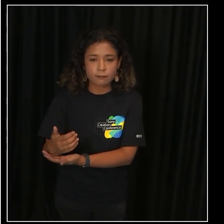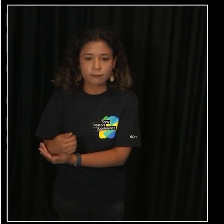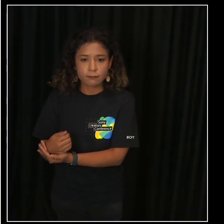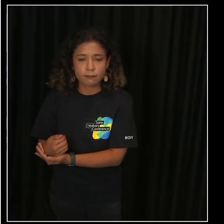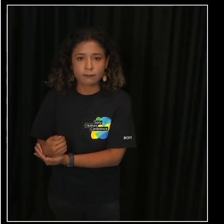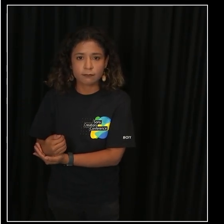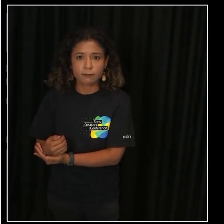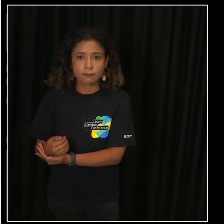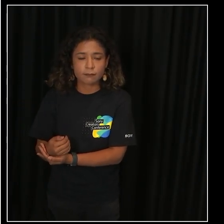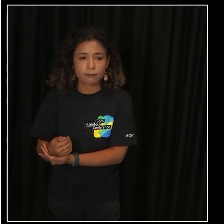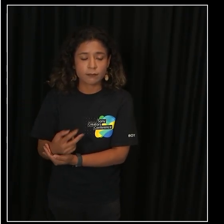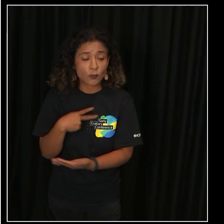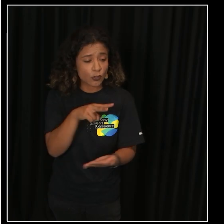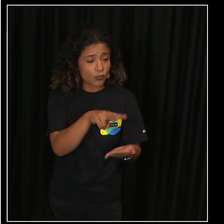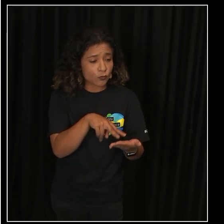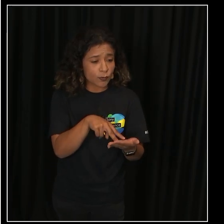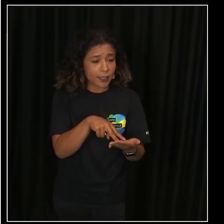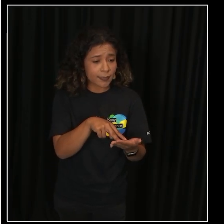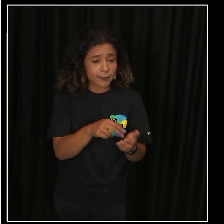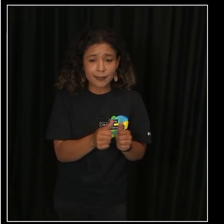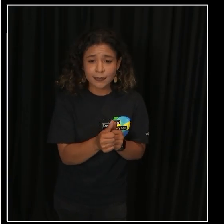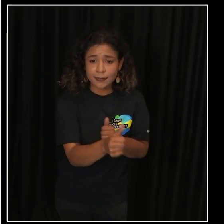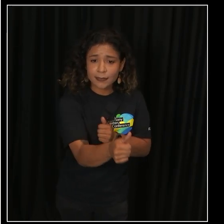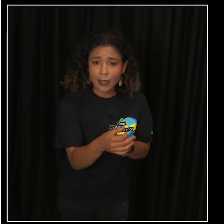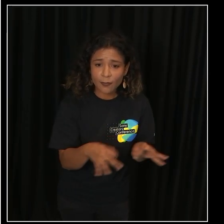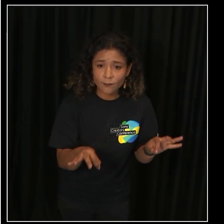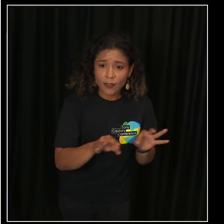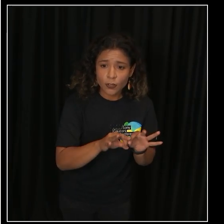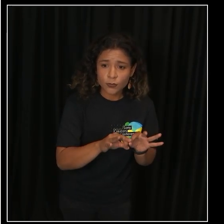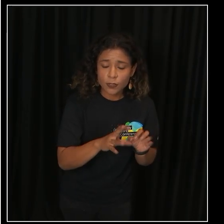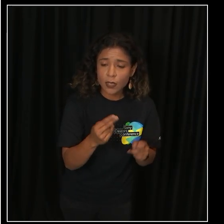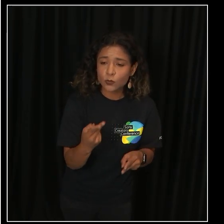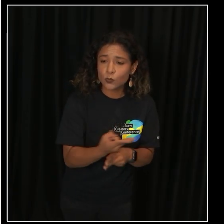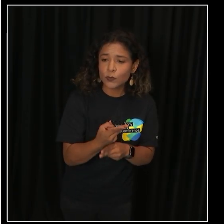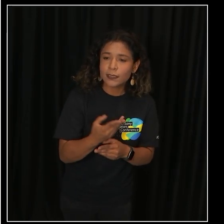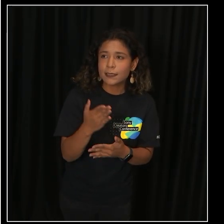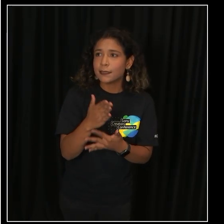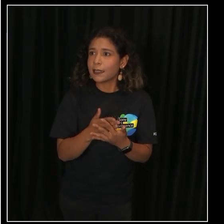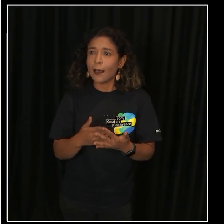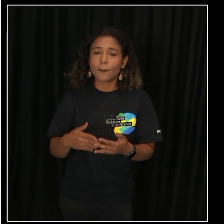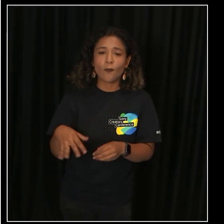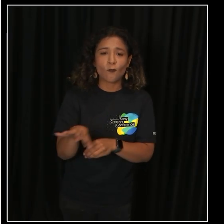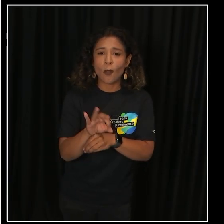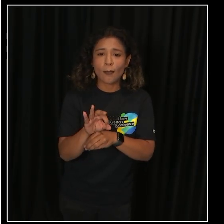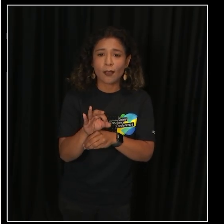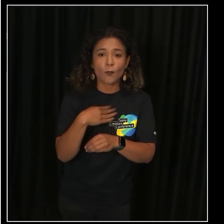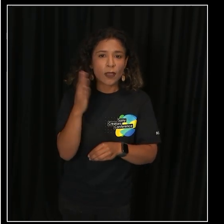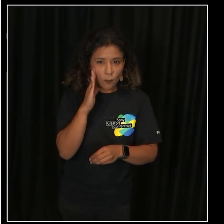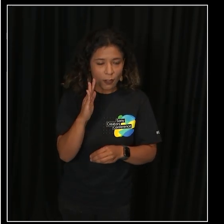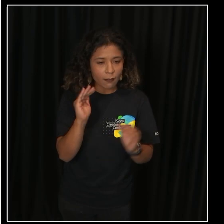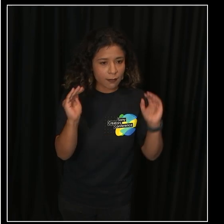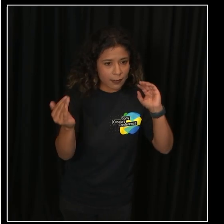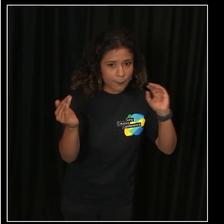And we read the depth value. And then using some magical formula, we're going to compare them to our interpolated depth.